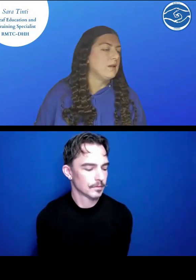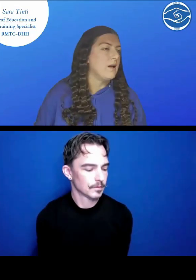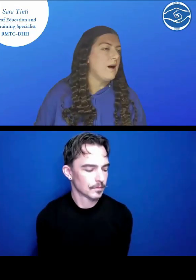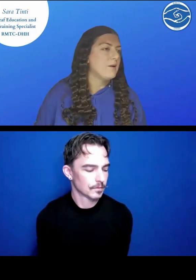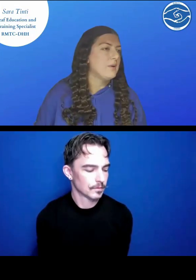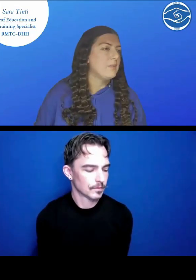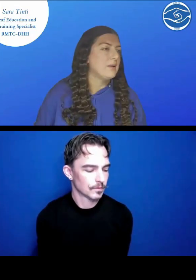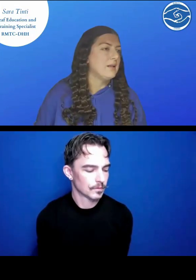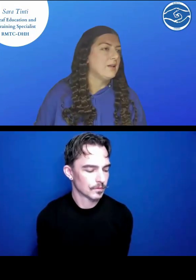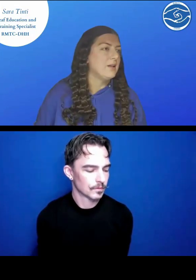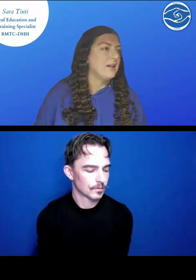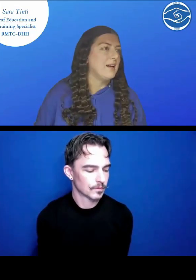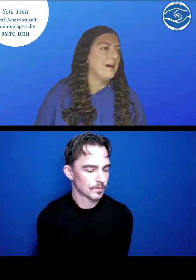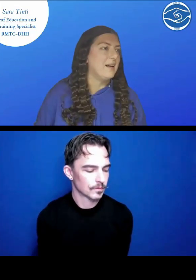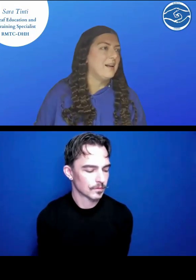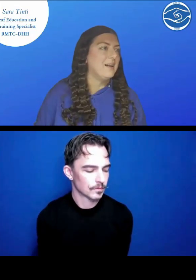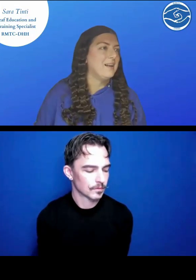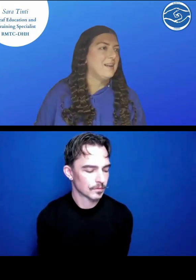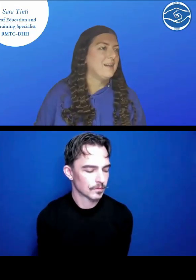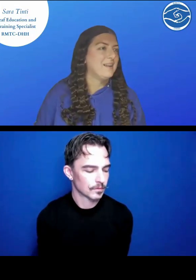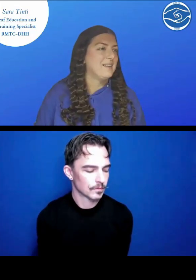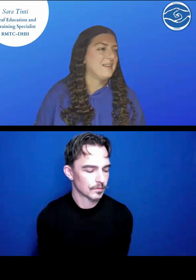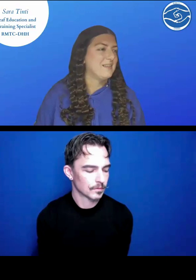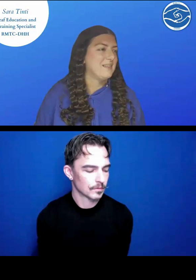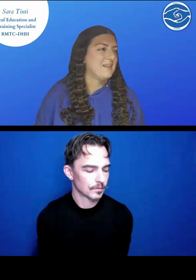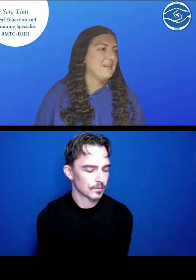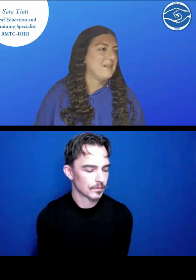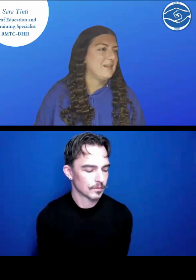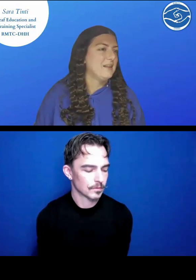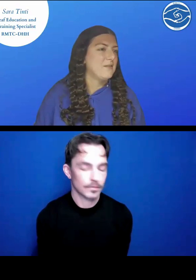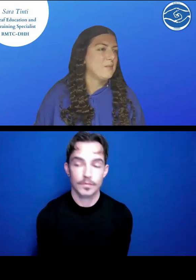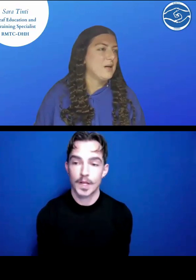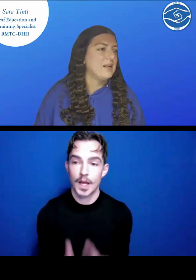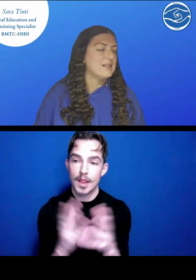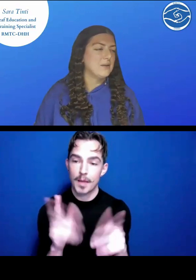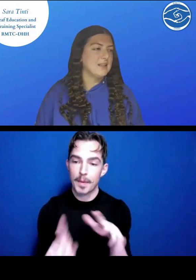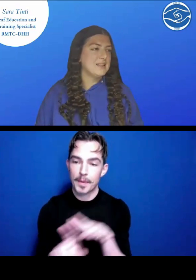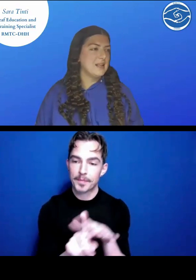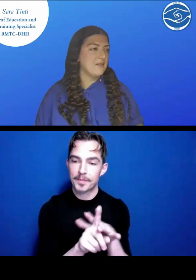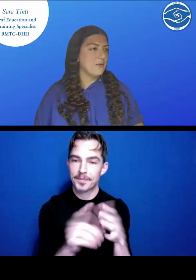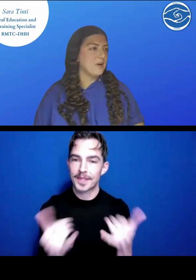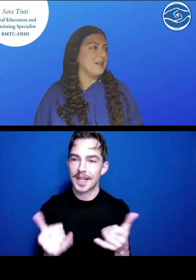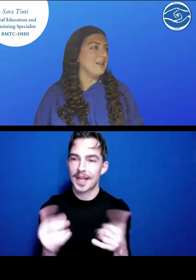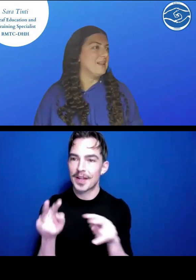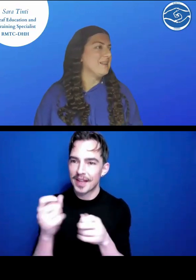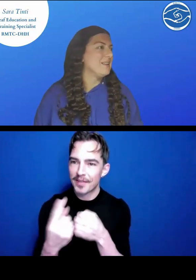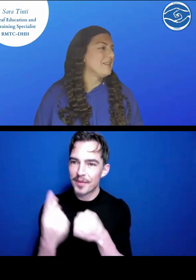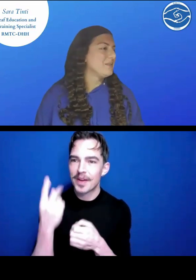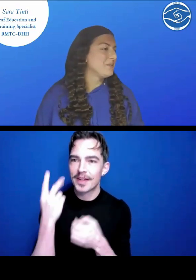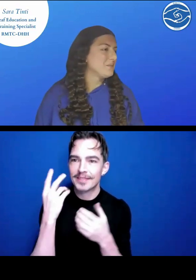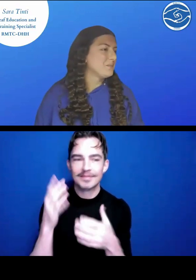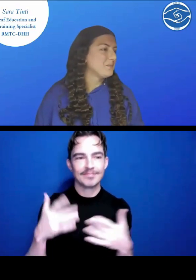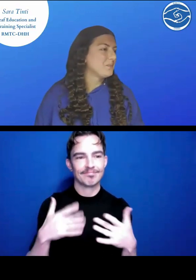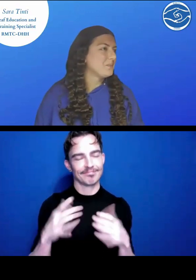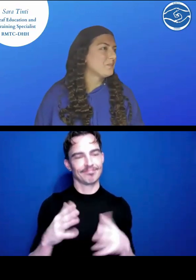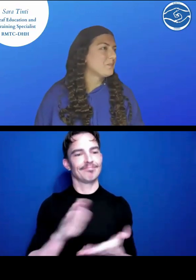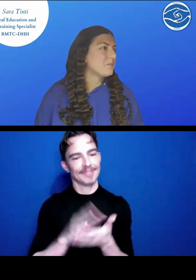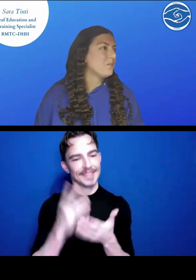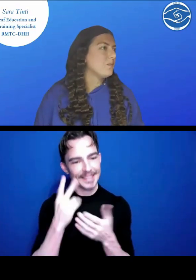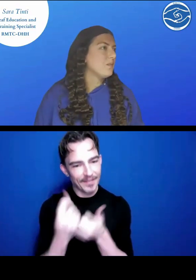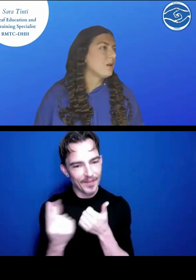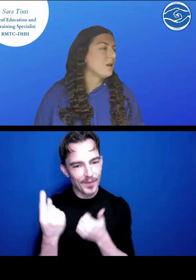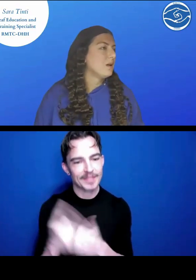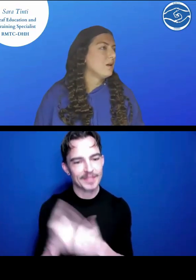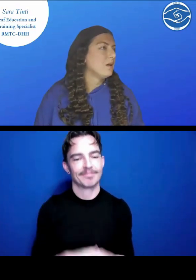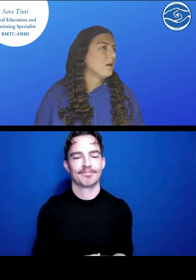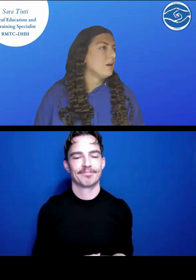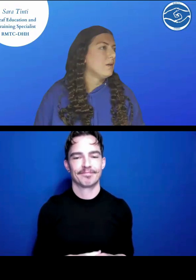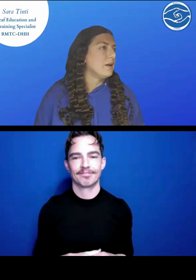We have a lot of people in here today. Look at everybody. It's so good to see everyone.